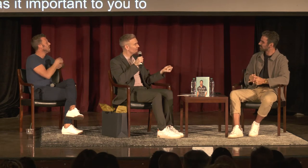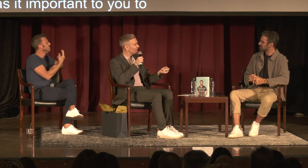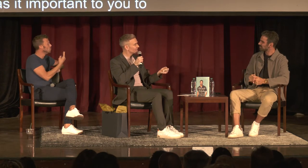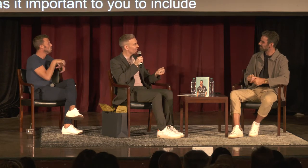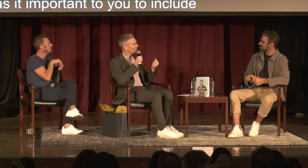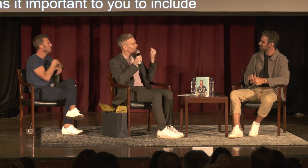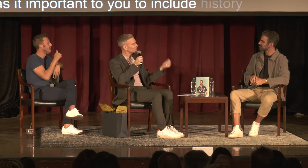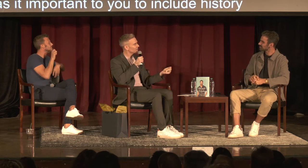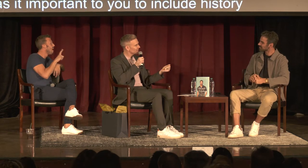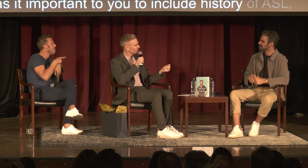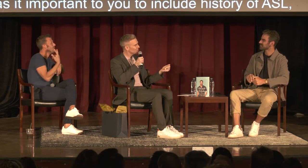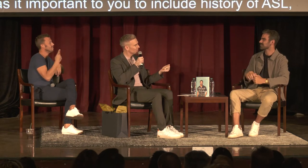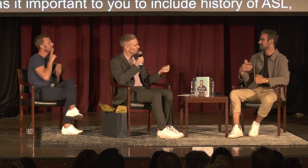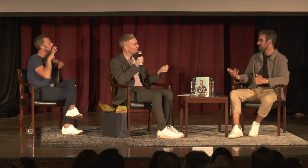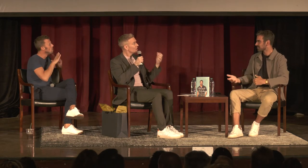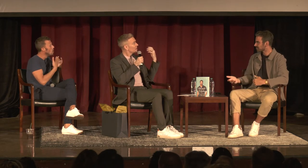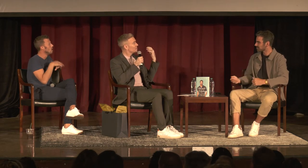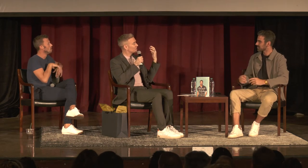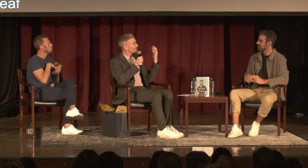of ASL history of the Deaf community, the mention